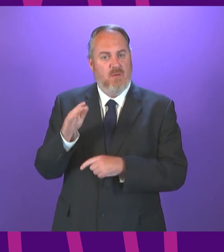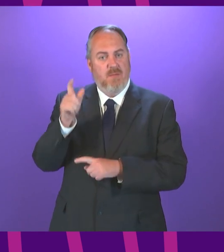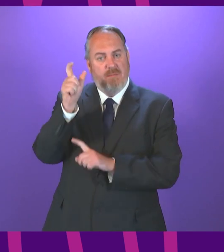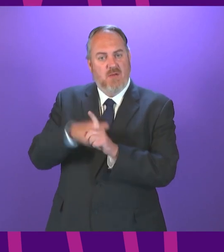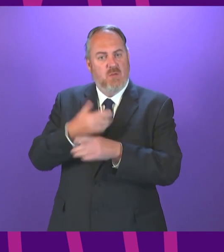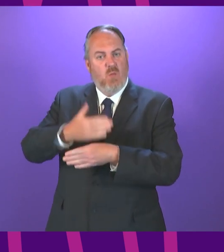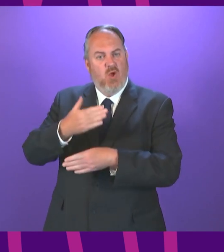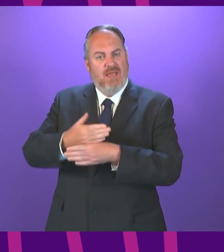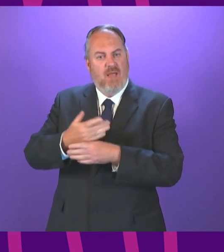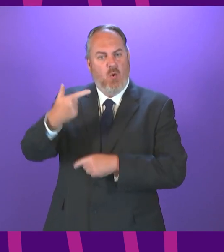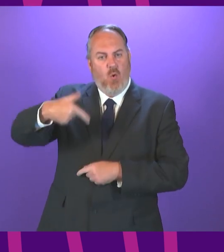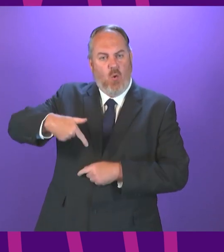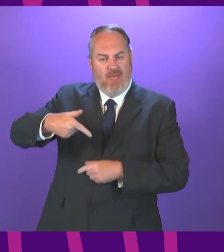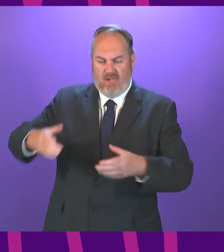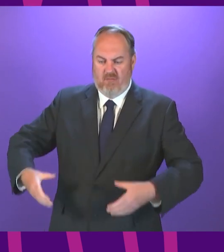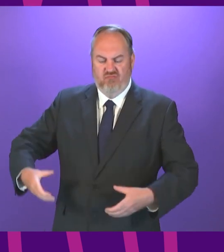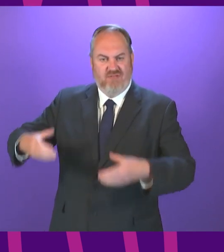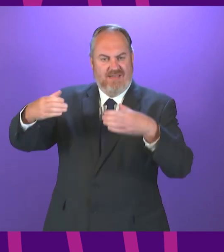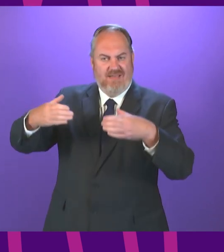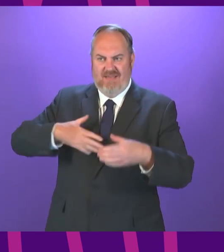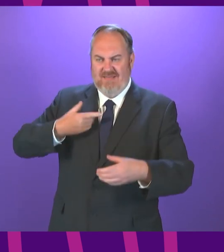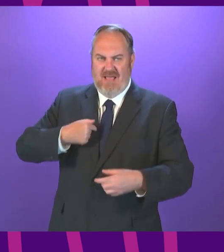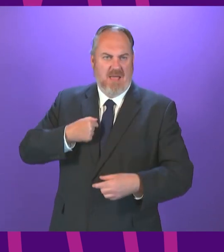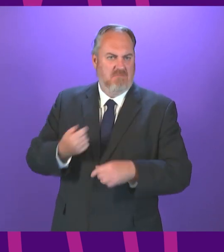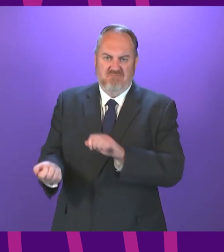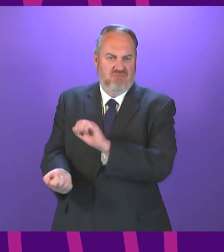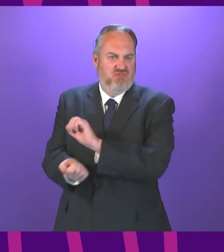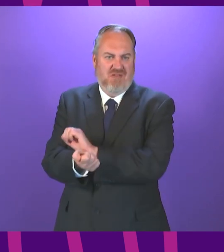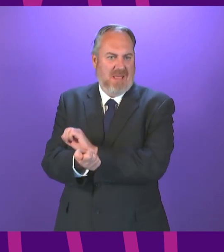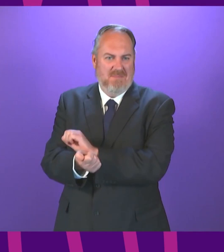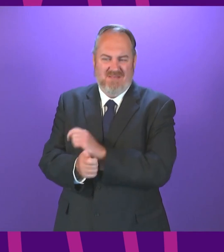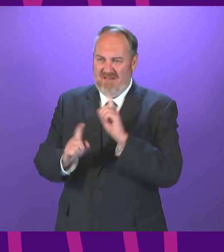He feels trapped and says, “I don’t think mentally I can go through another 10-day hotel quarantine”.